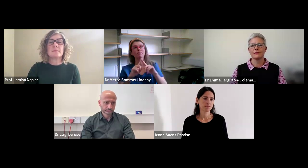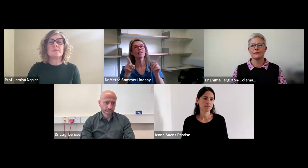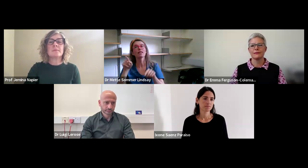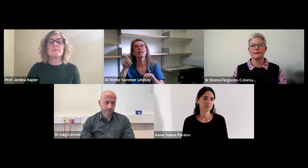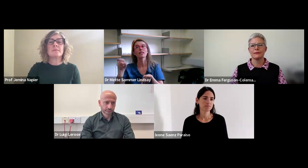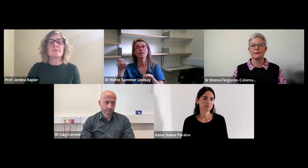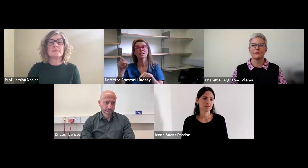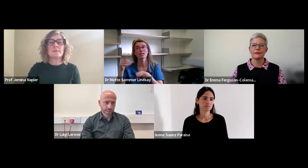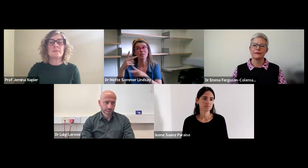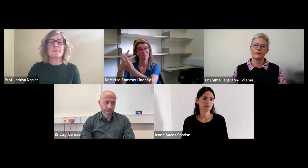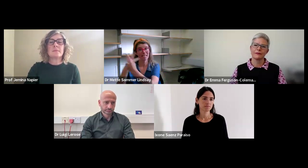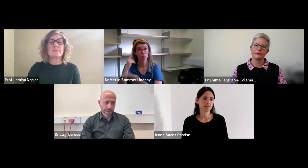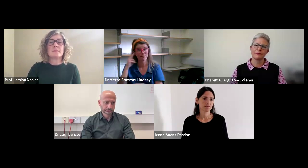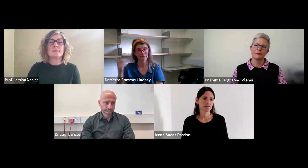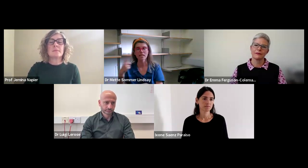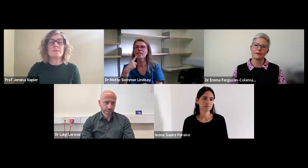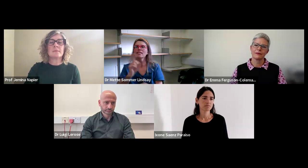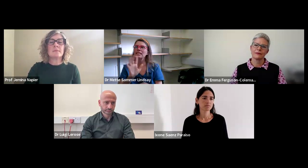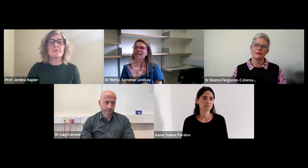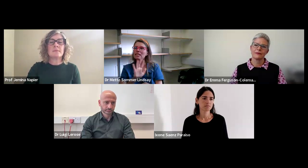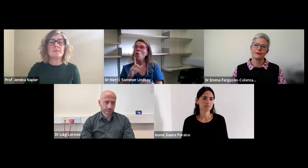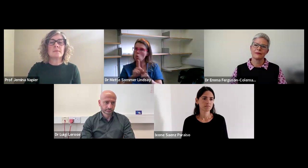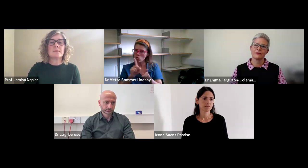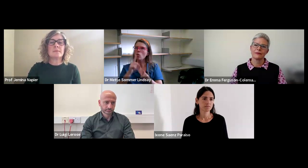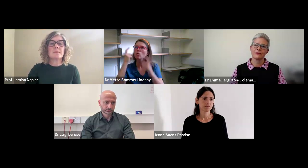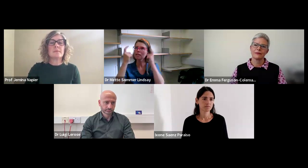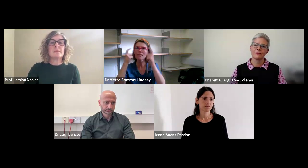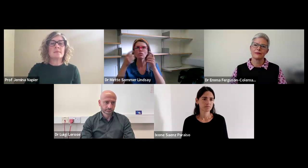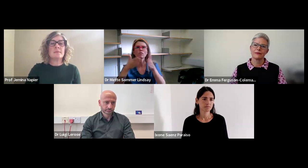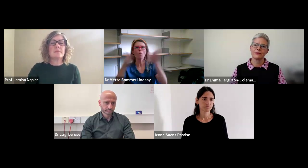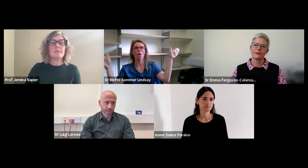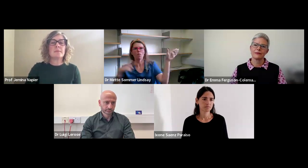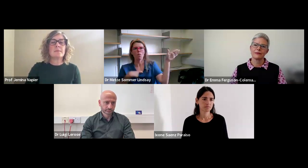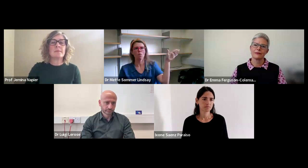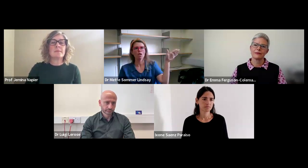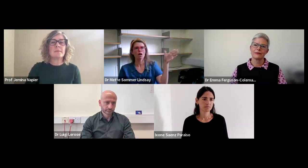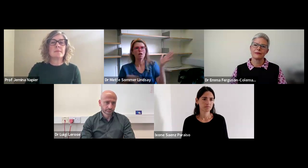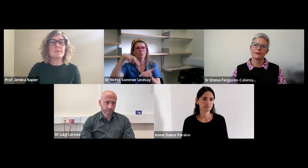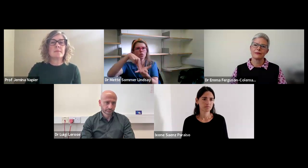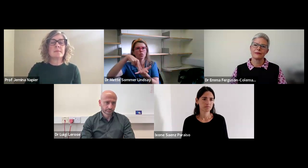is important for promotions, but my mentor said actually you also need to give consideration to